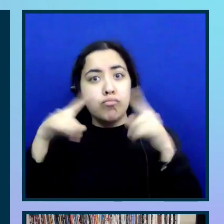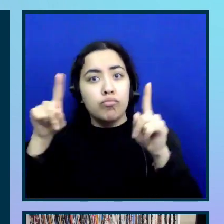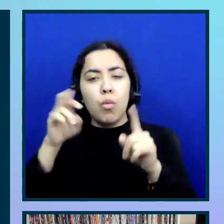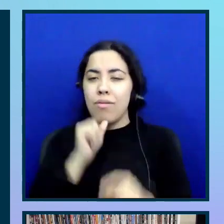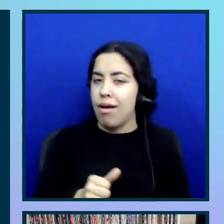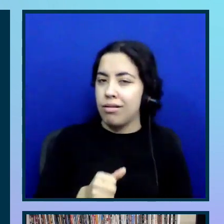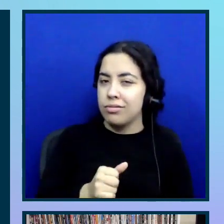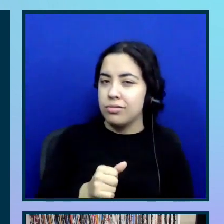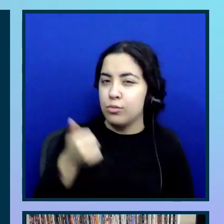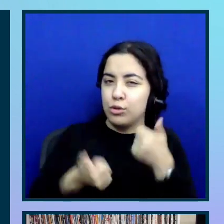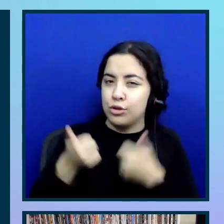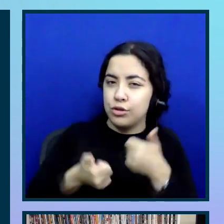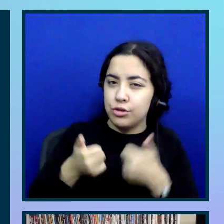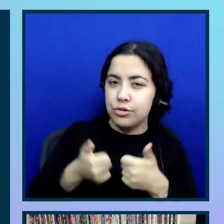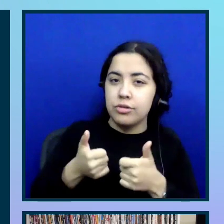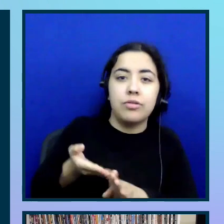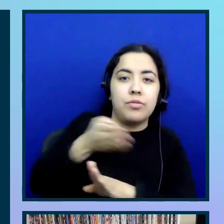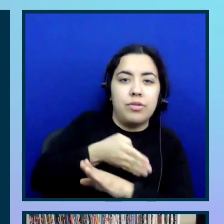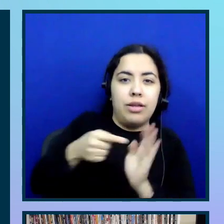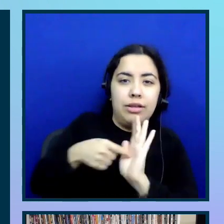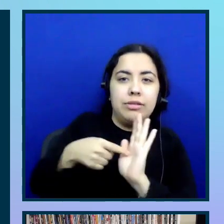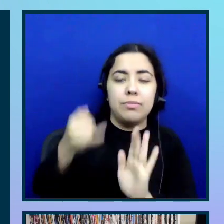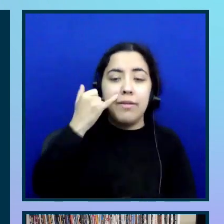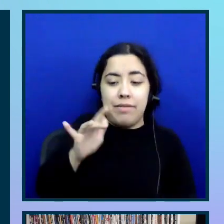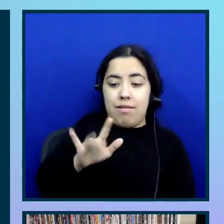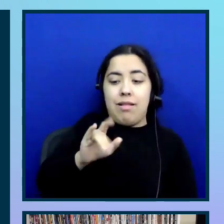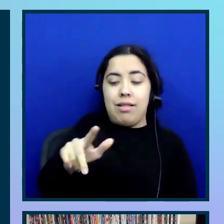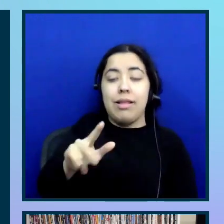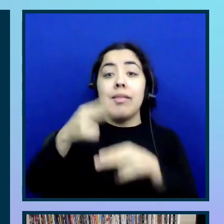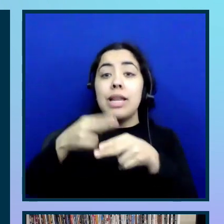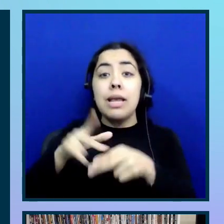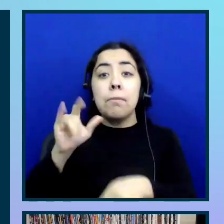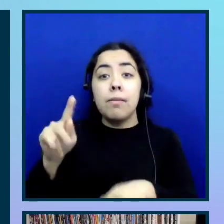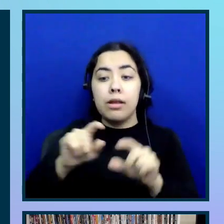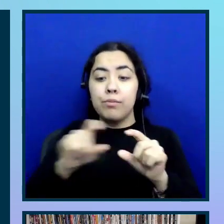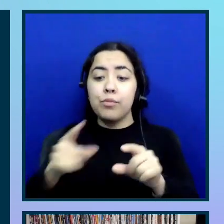Coming back to the previous example, did clicking the link with the name, read more about knitting